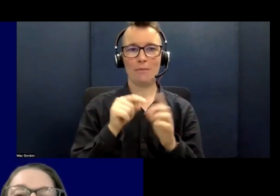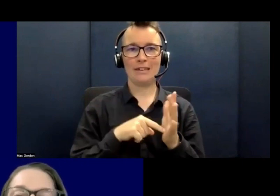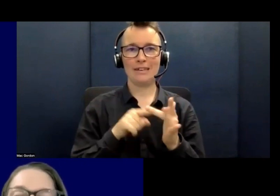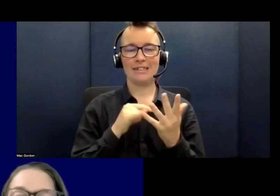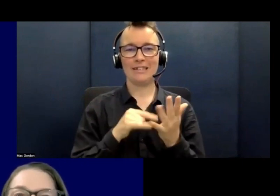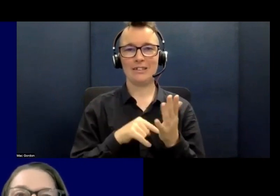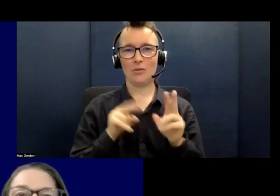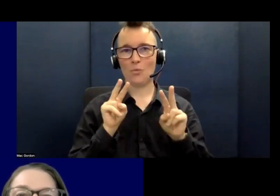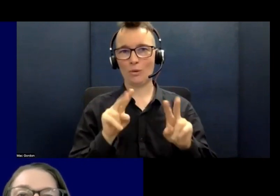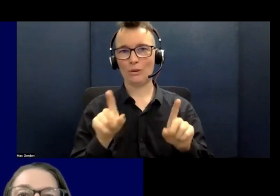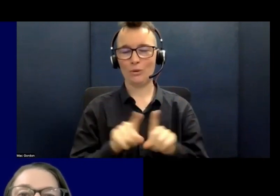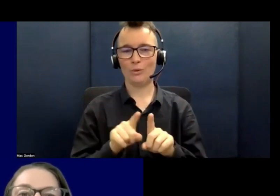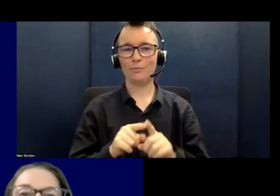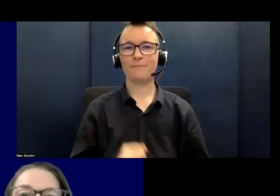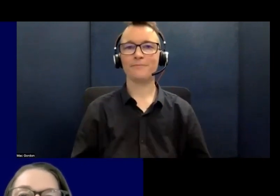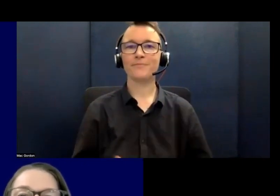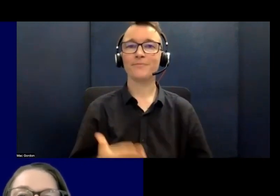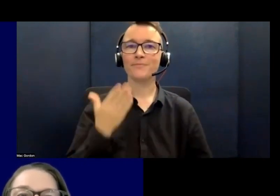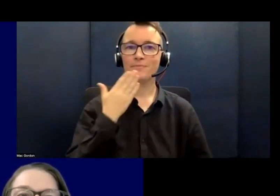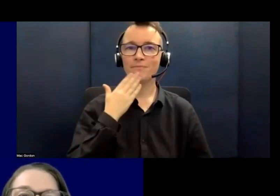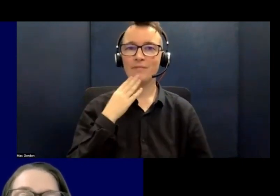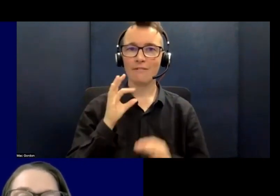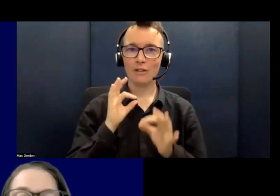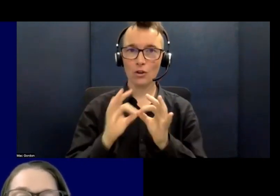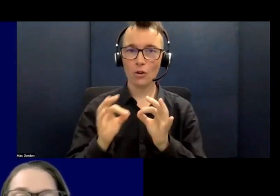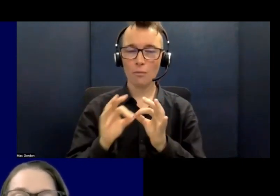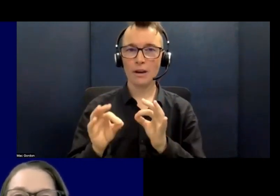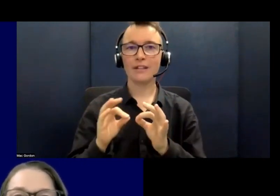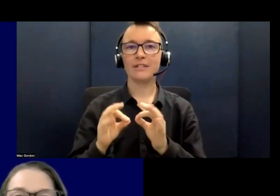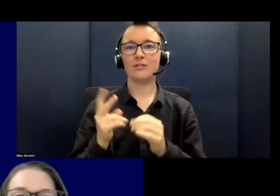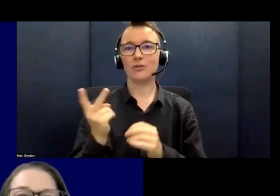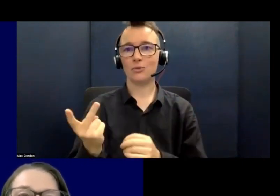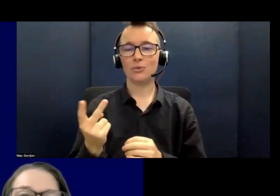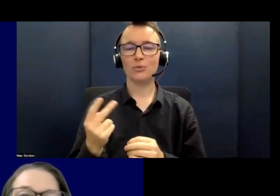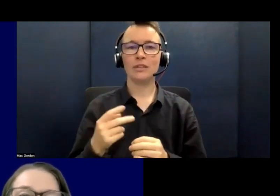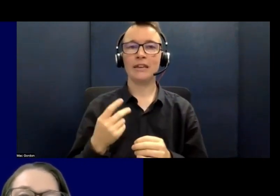Thank you to our interpreters and captioner for your services to ensure this information